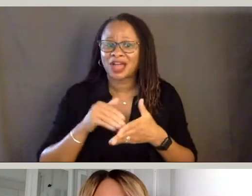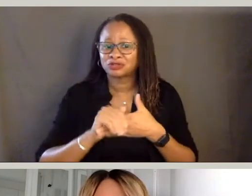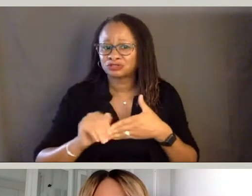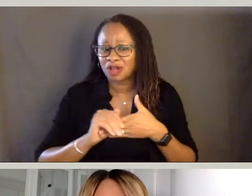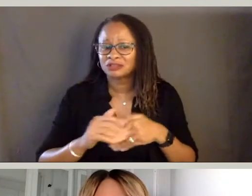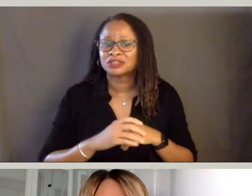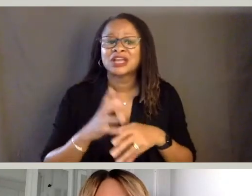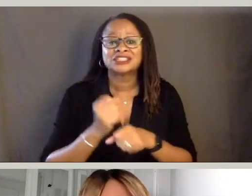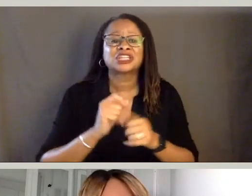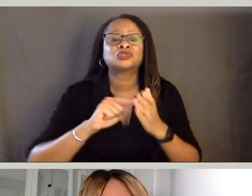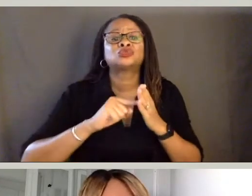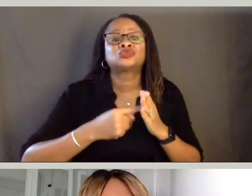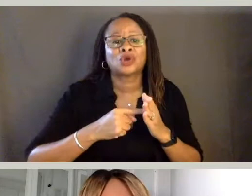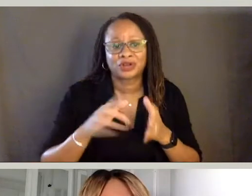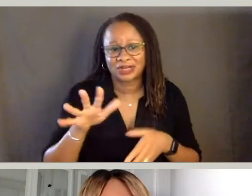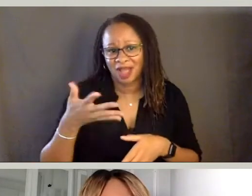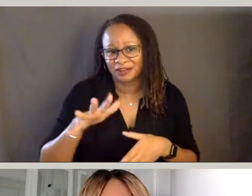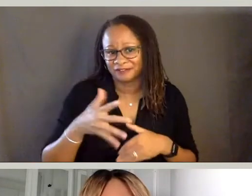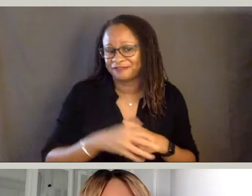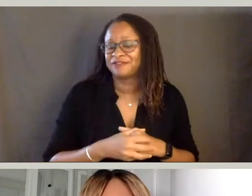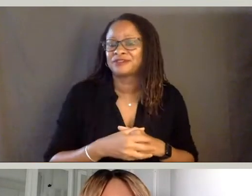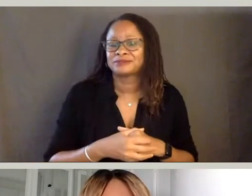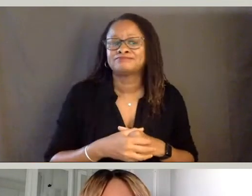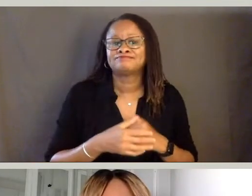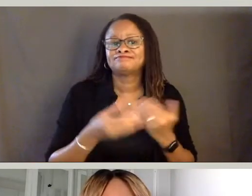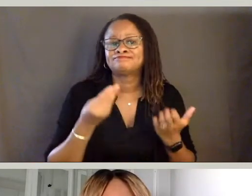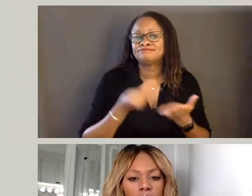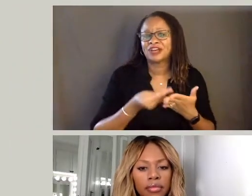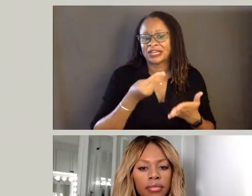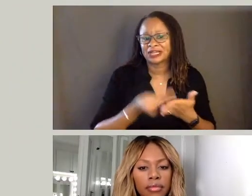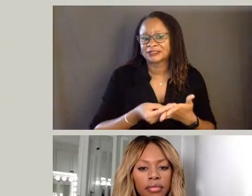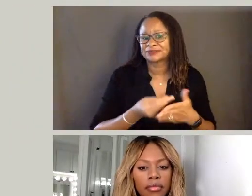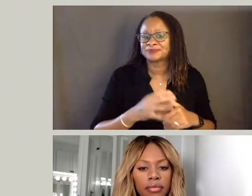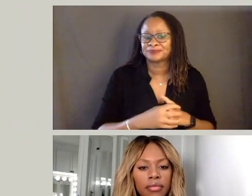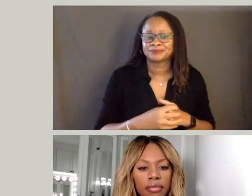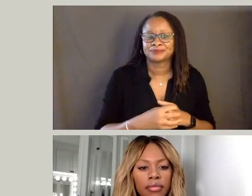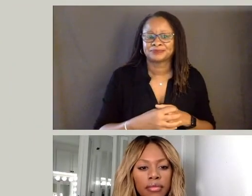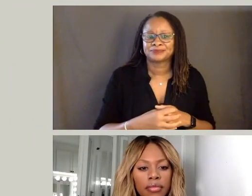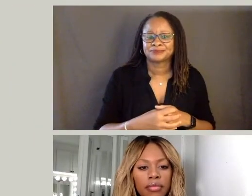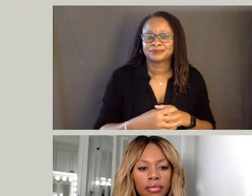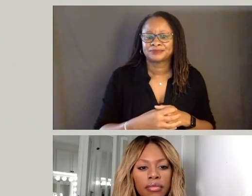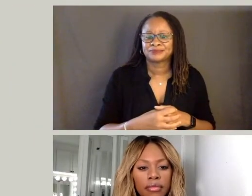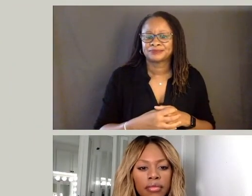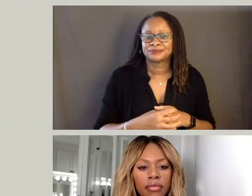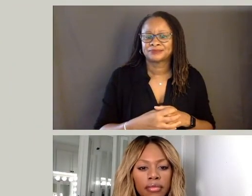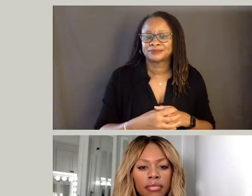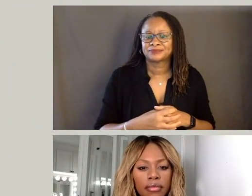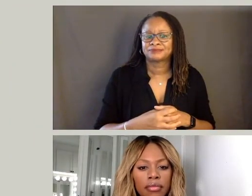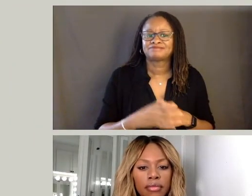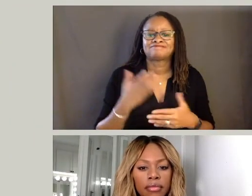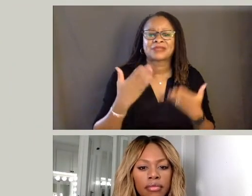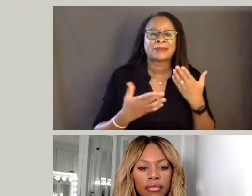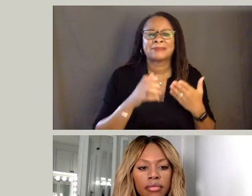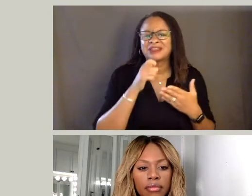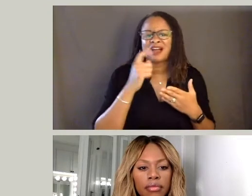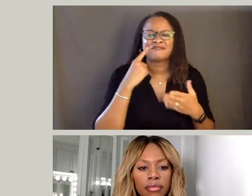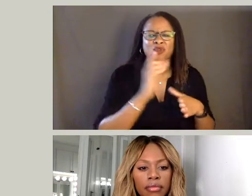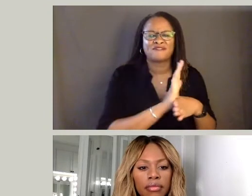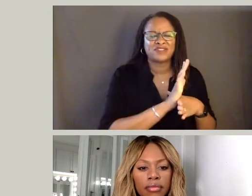to get you started kind of funding or maybe not for film, film is so expensive.